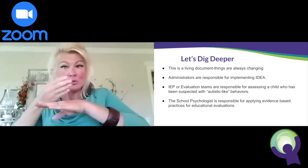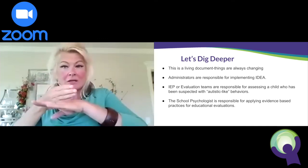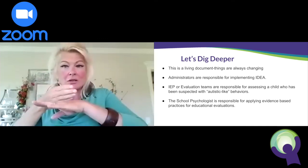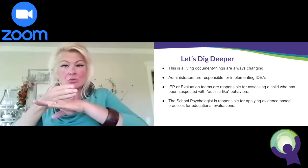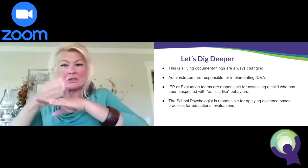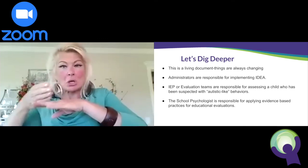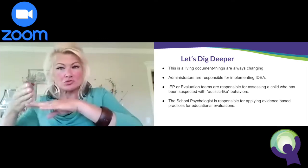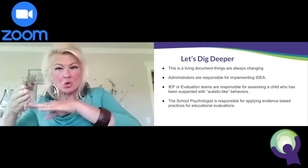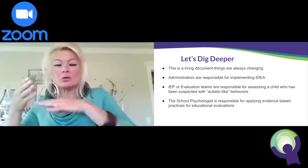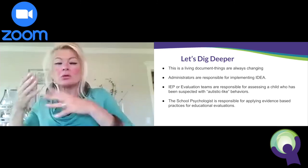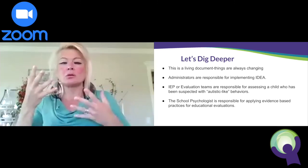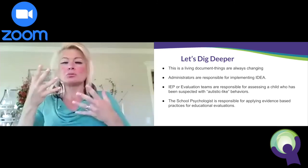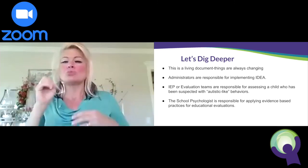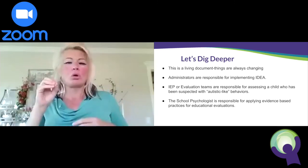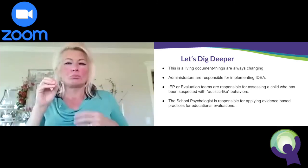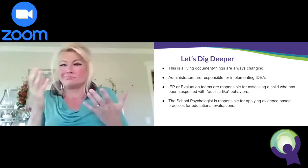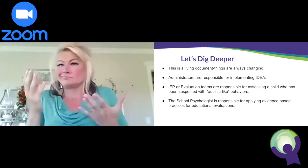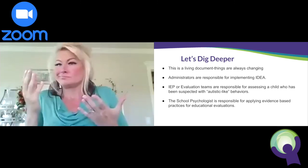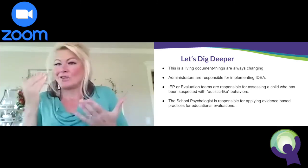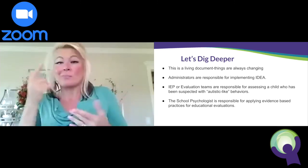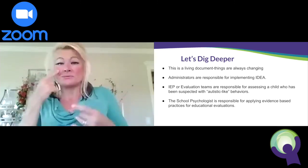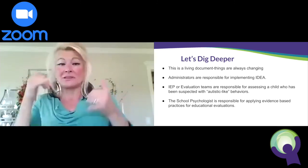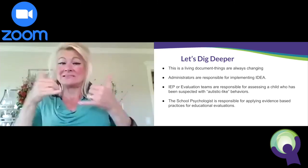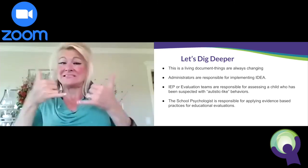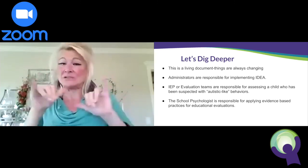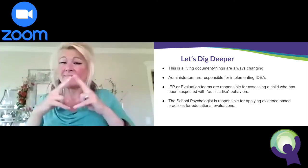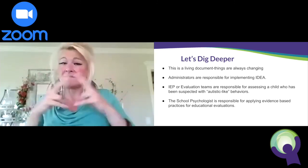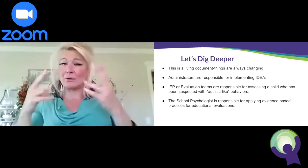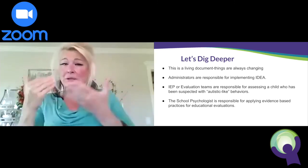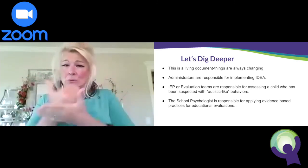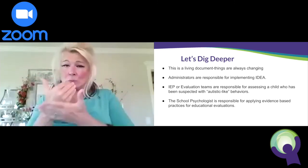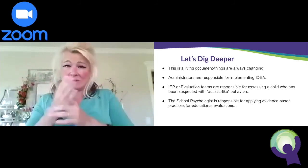their behaviors and how they improve it, if they're regressing.